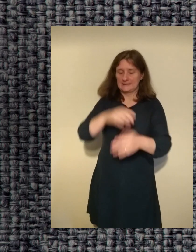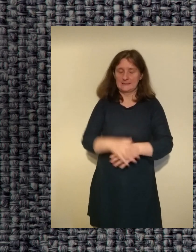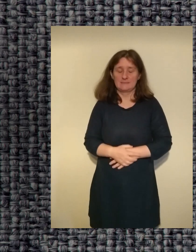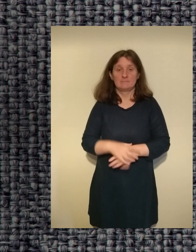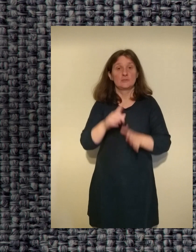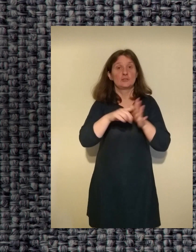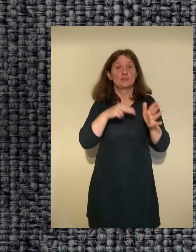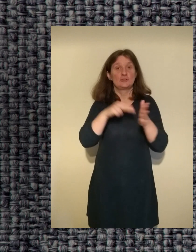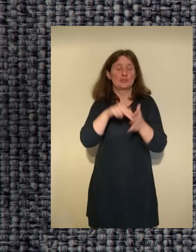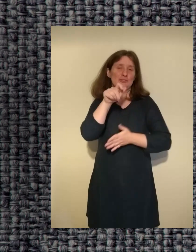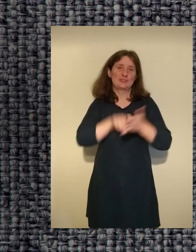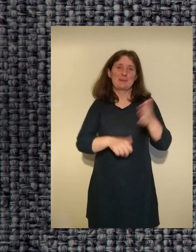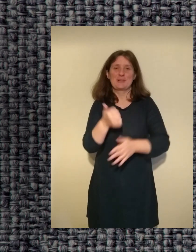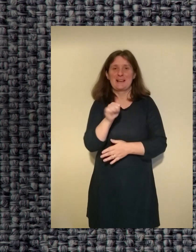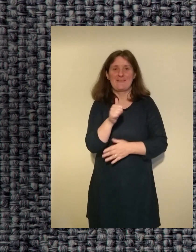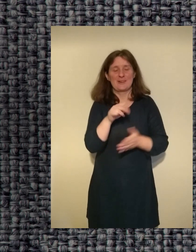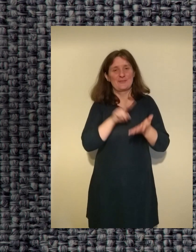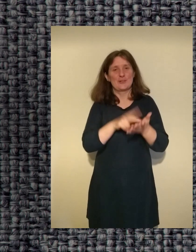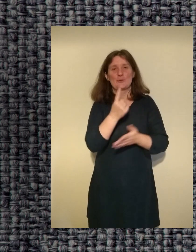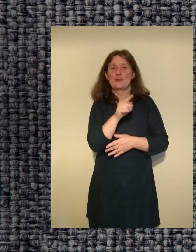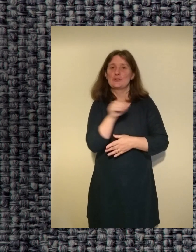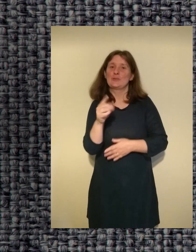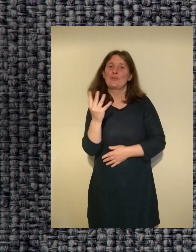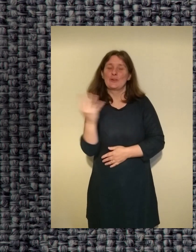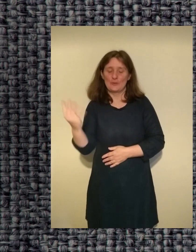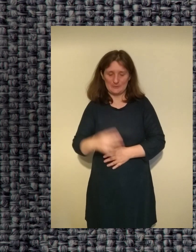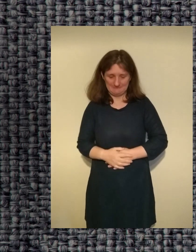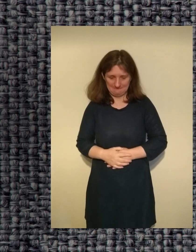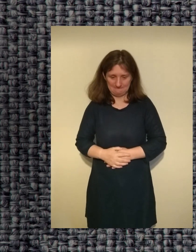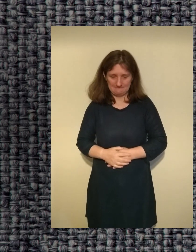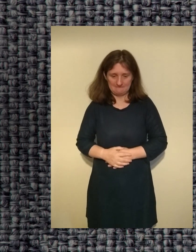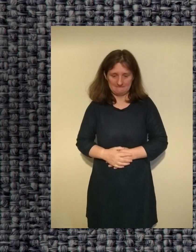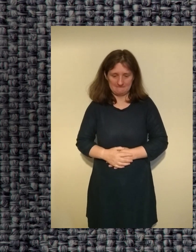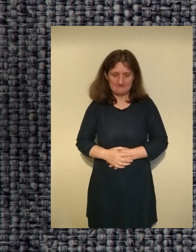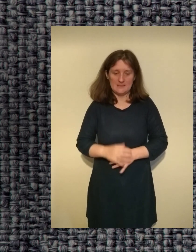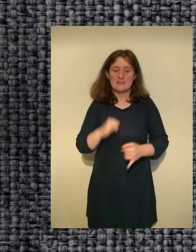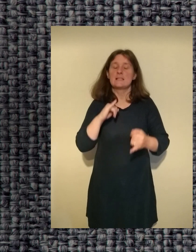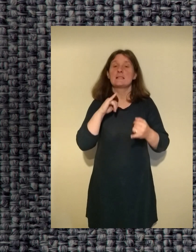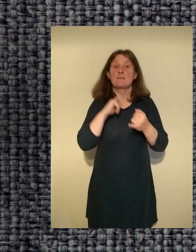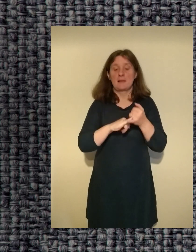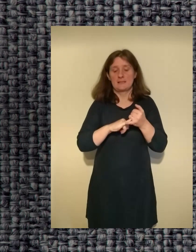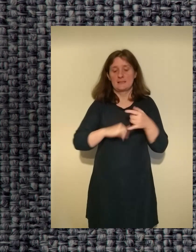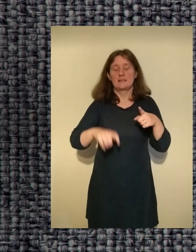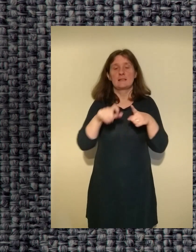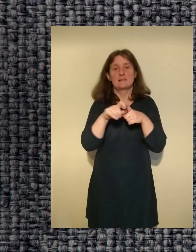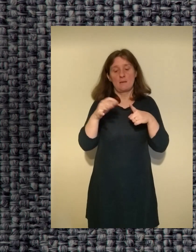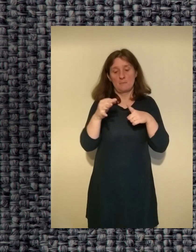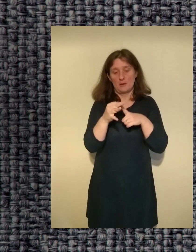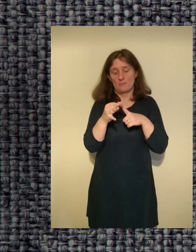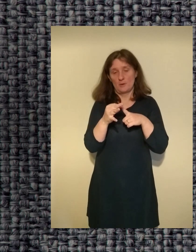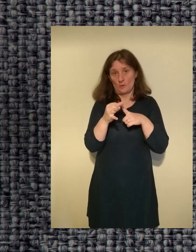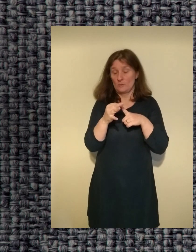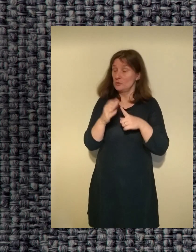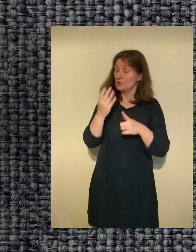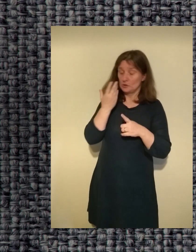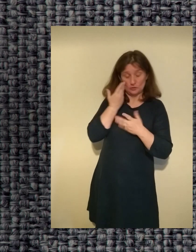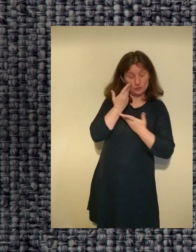and raised him from the dead (John 11:1–44). Sebastiano shows Christ standing with one